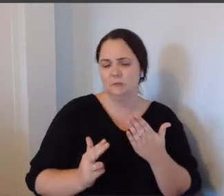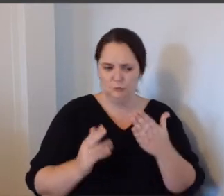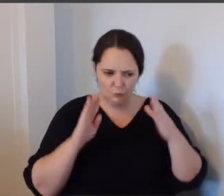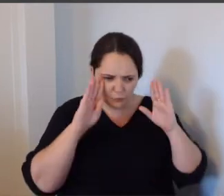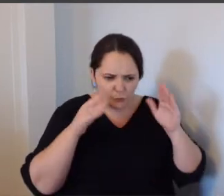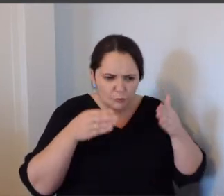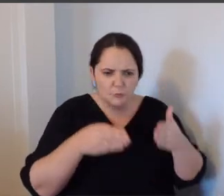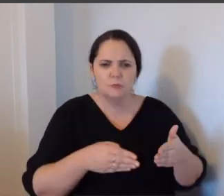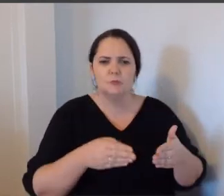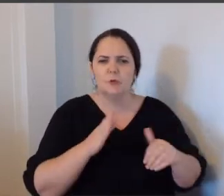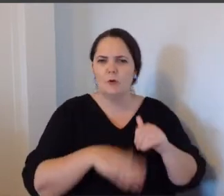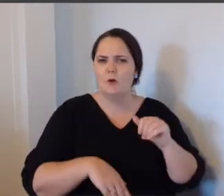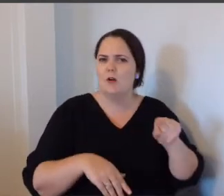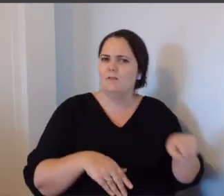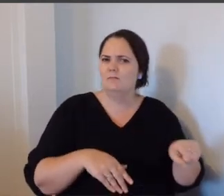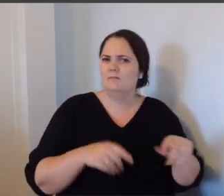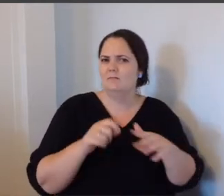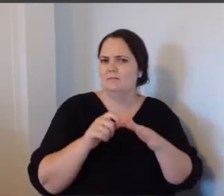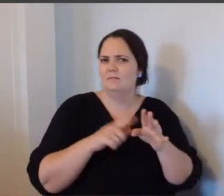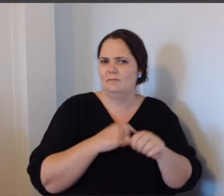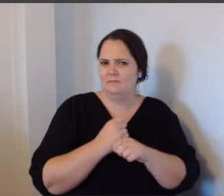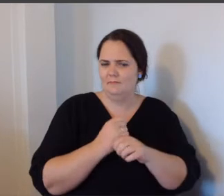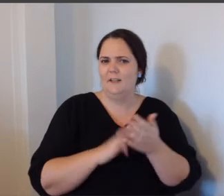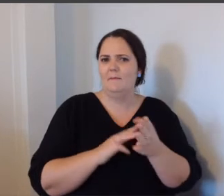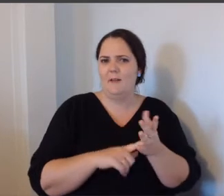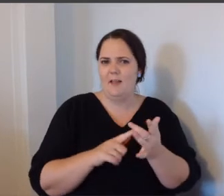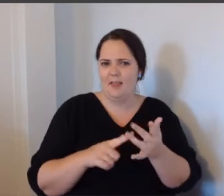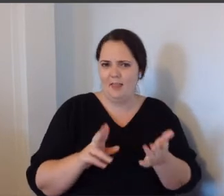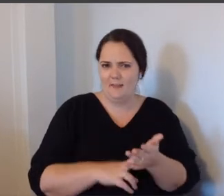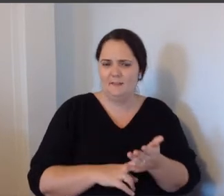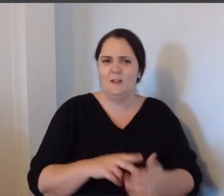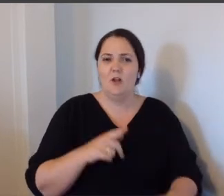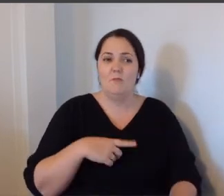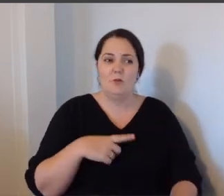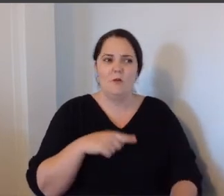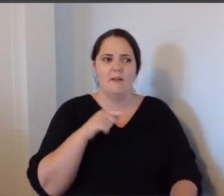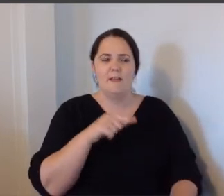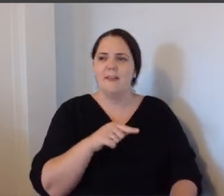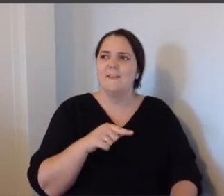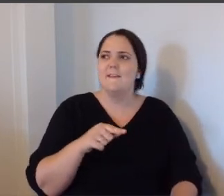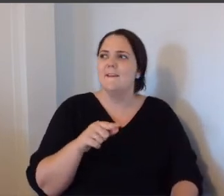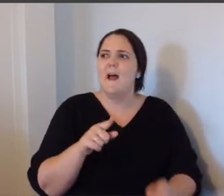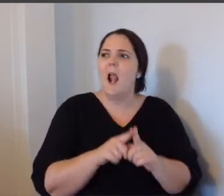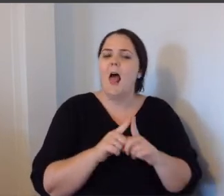of the 18th and 19th centuries as Pygmalion was imagined as creative and even godlike genius.